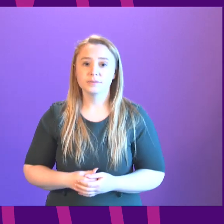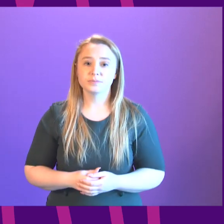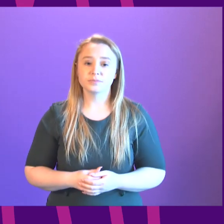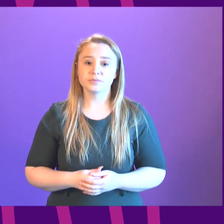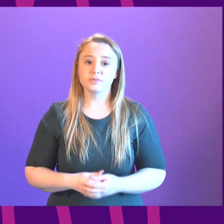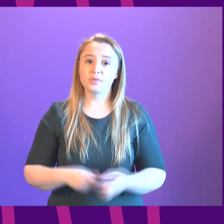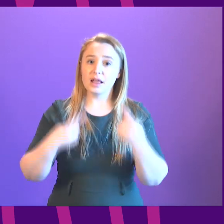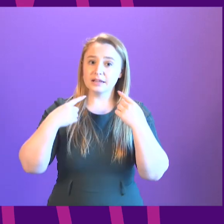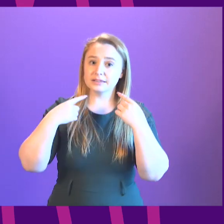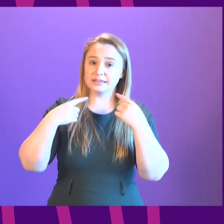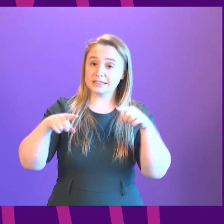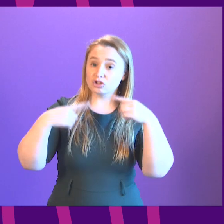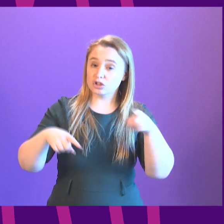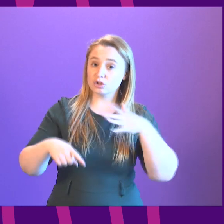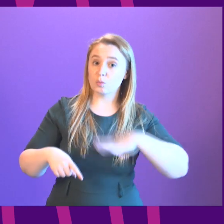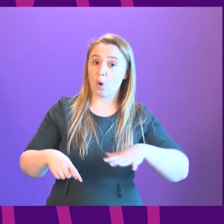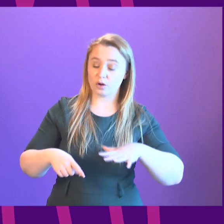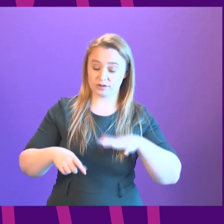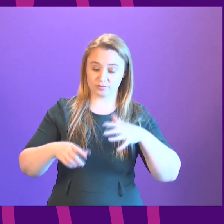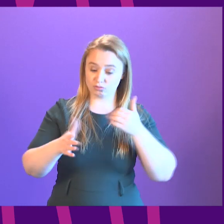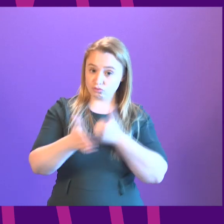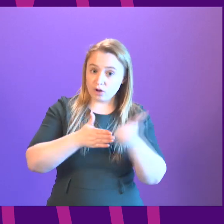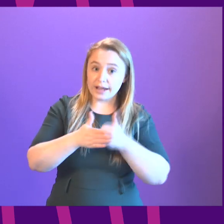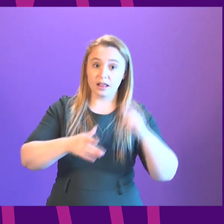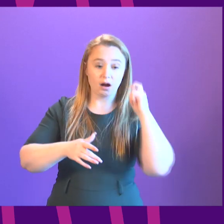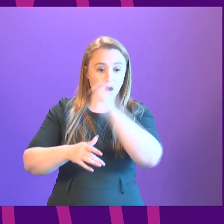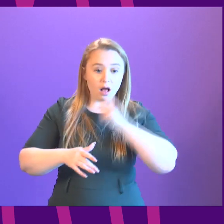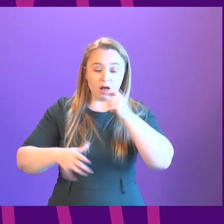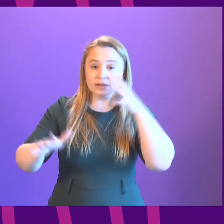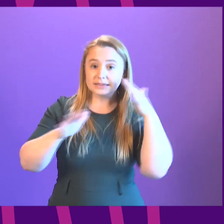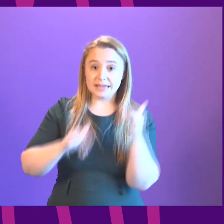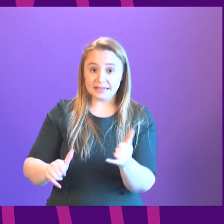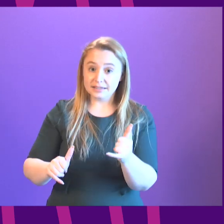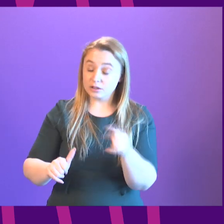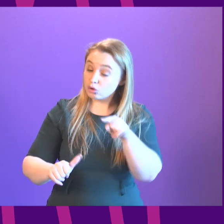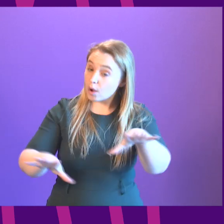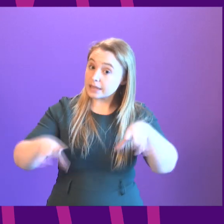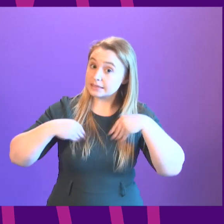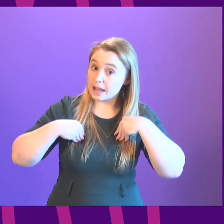their call for widespread routine testing should be accepted? How does the First Minister